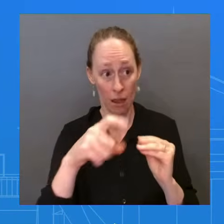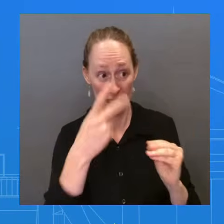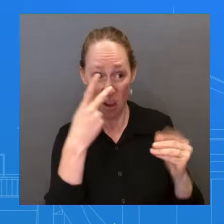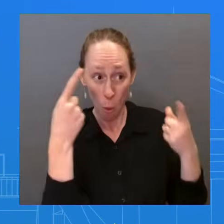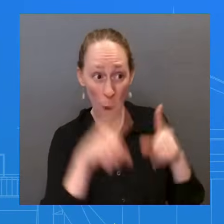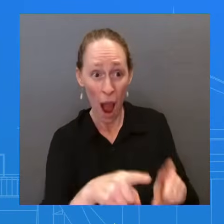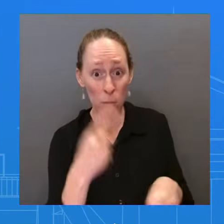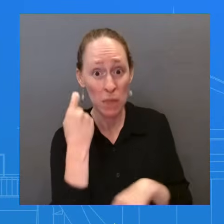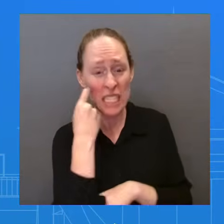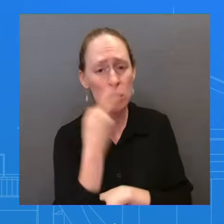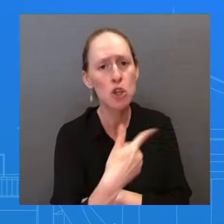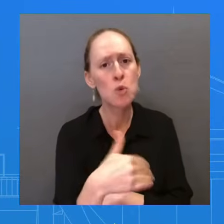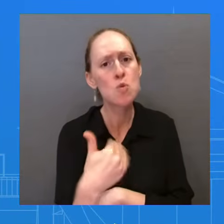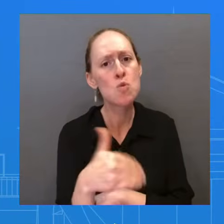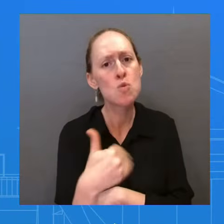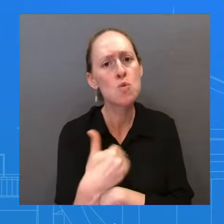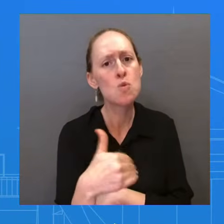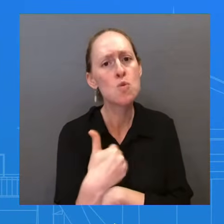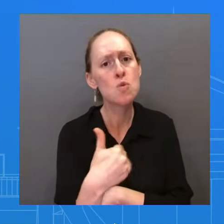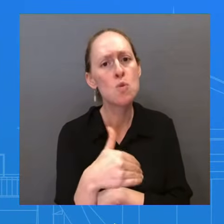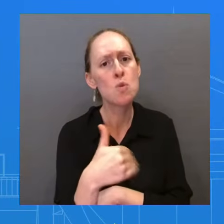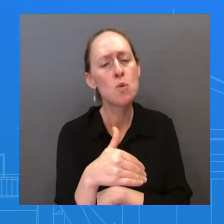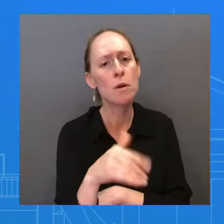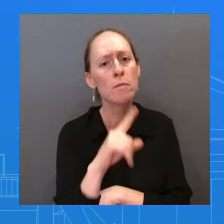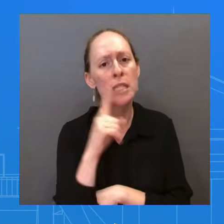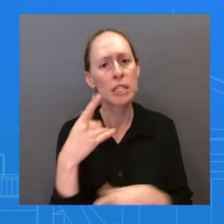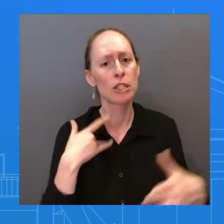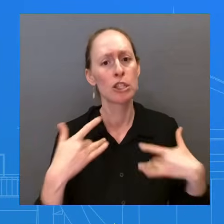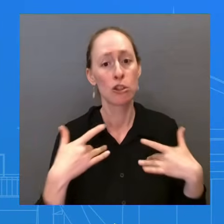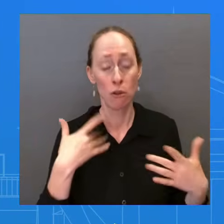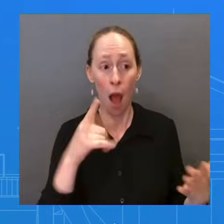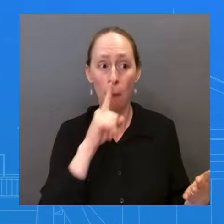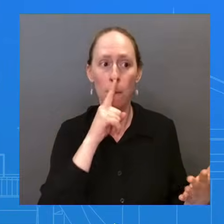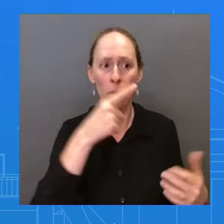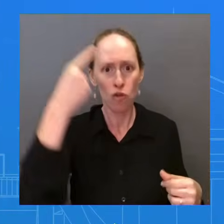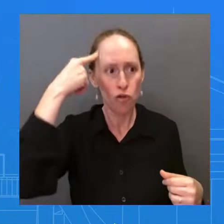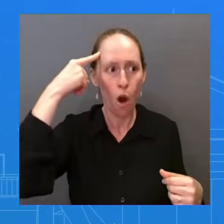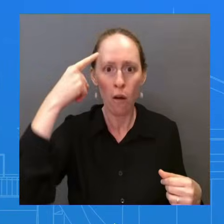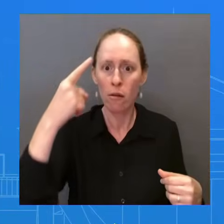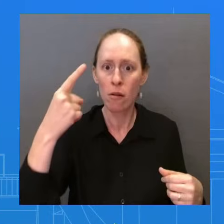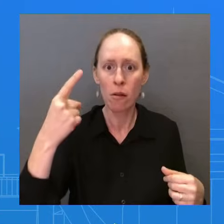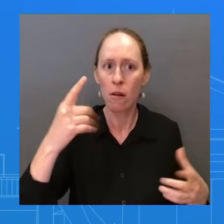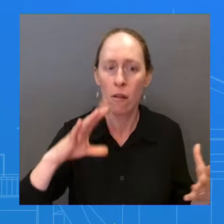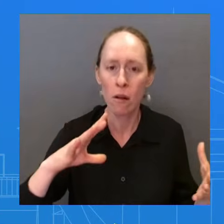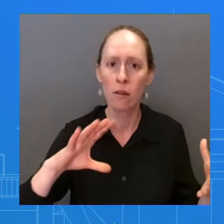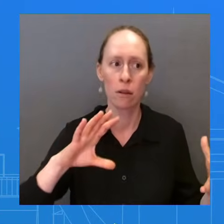and misunderstanding and maybe getting somebody hurt. The Press: What is the status of trying to reopen those talks,